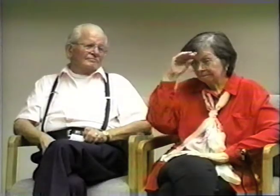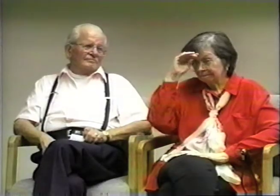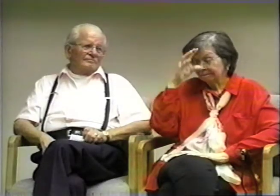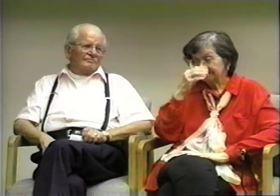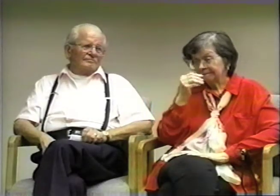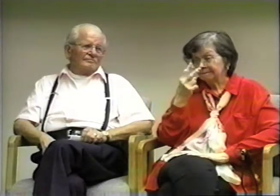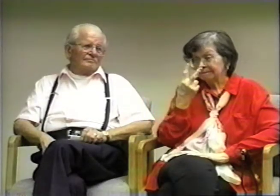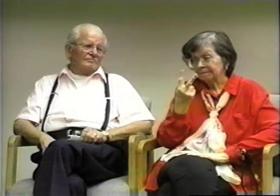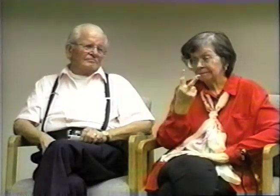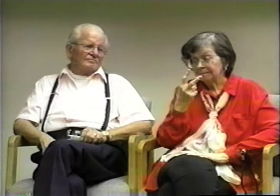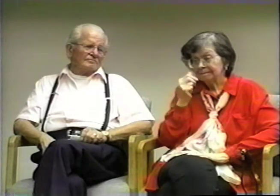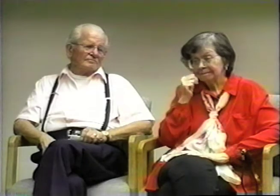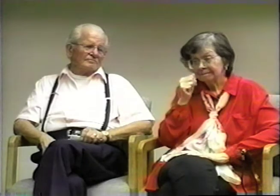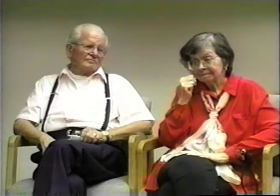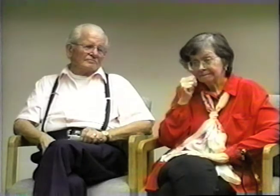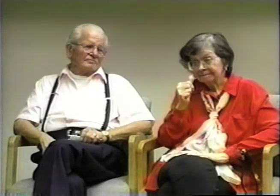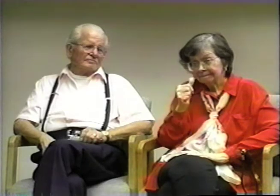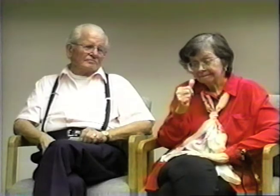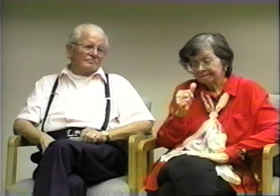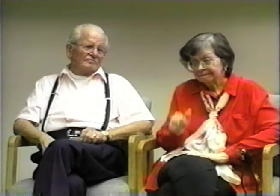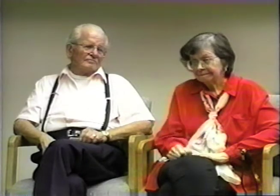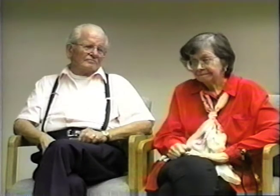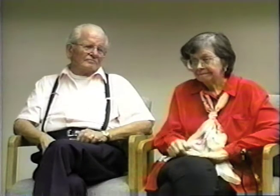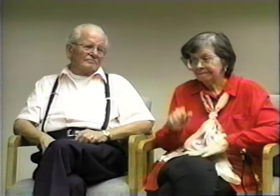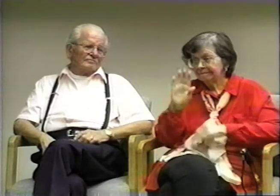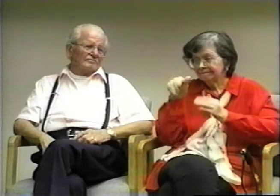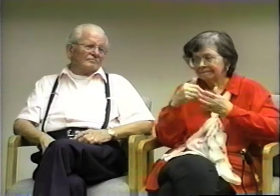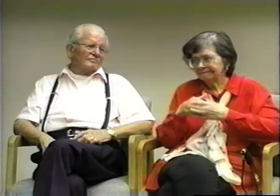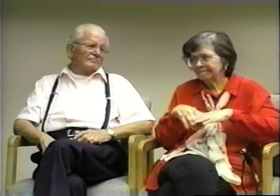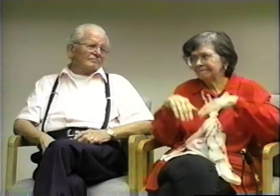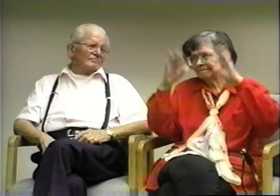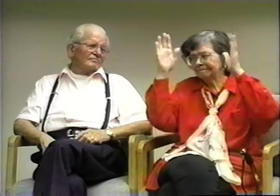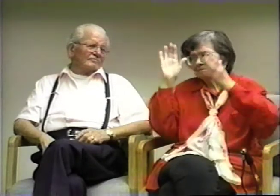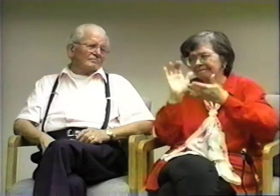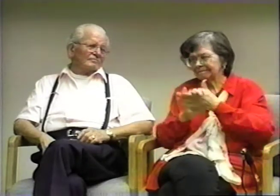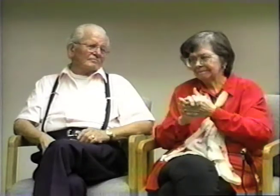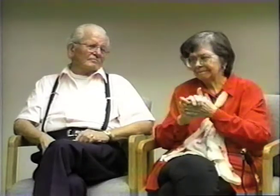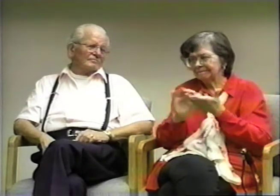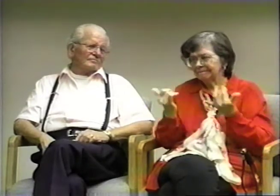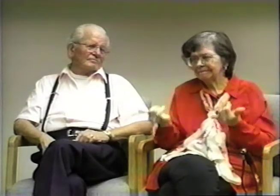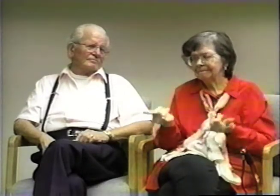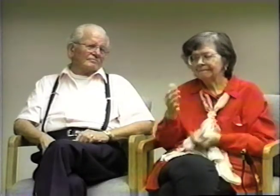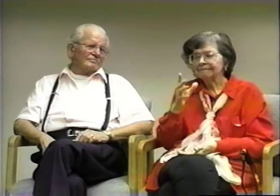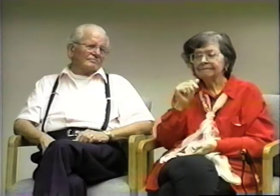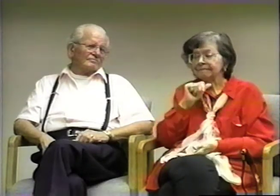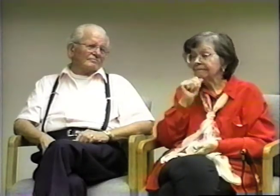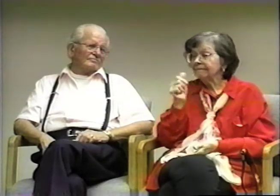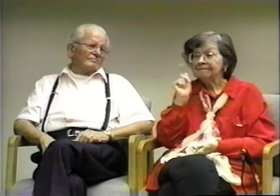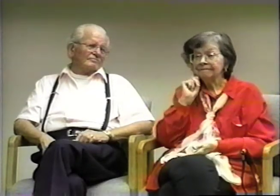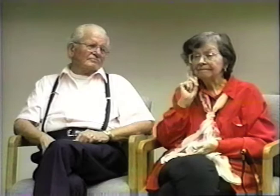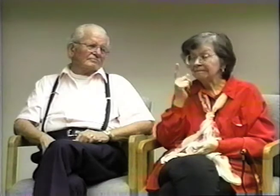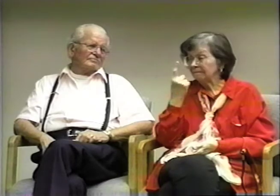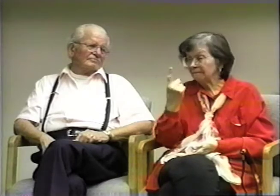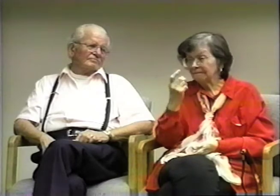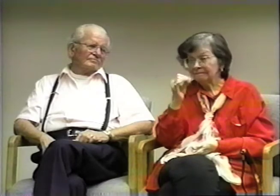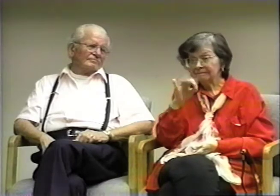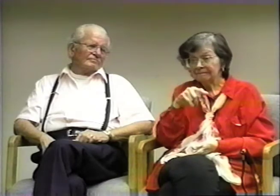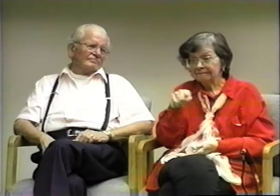Well, we have two boys and two girls. Of course, all are grown up and married now.